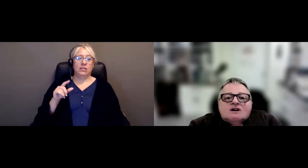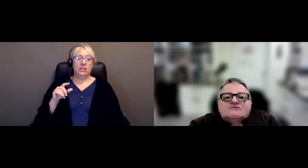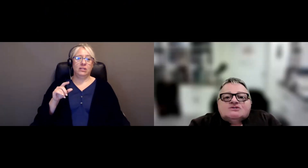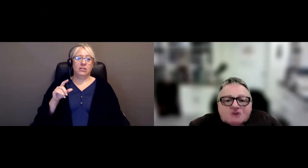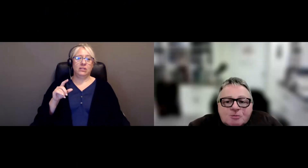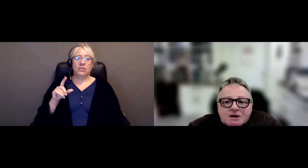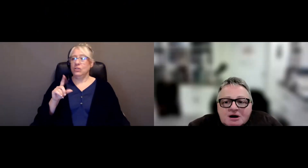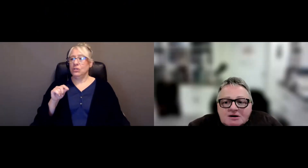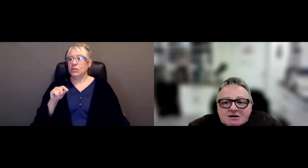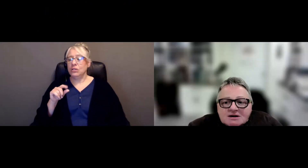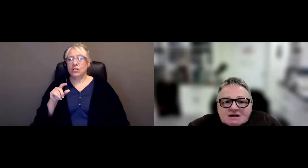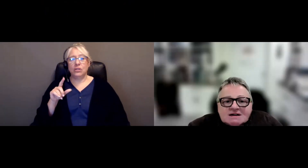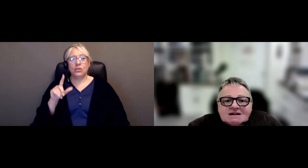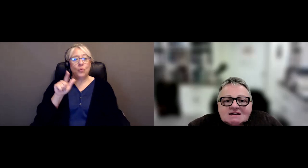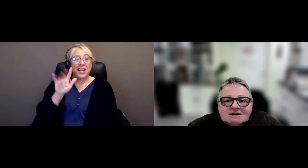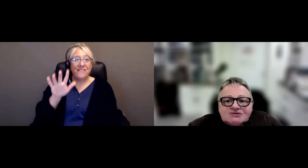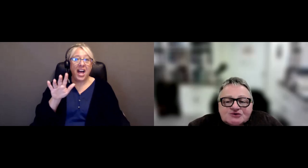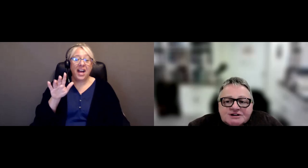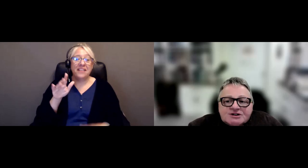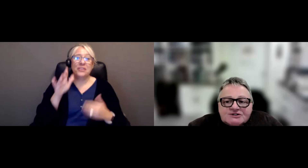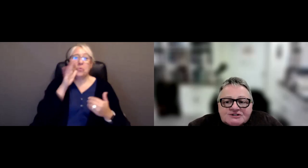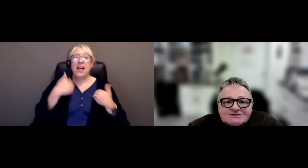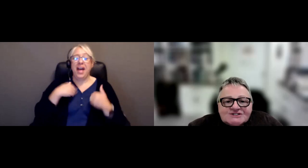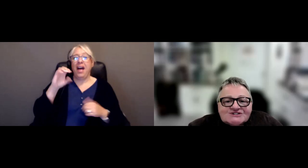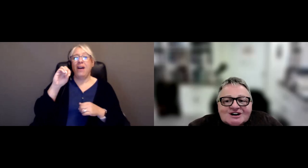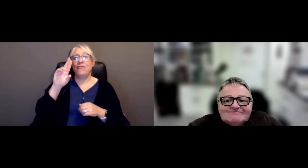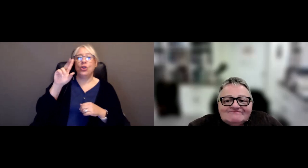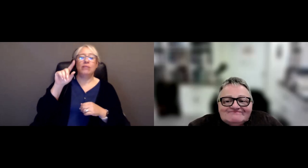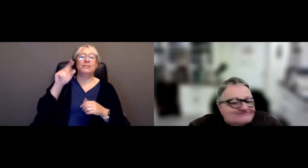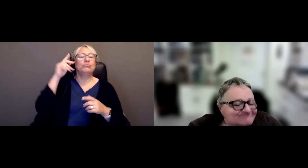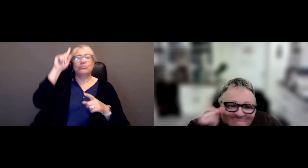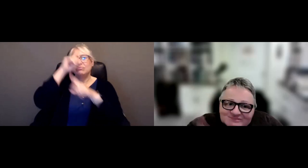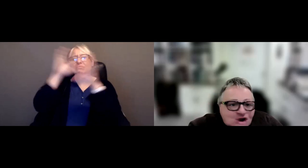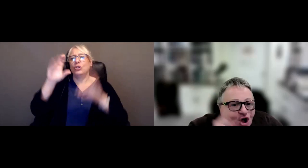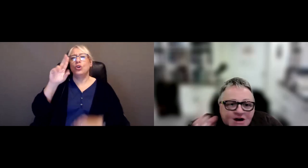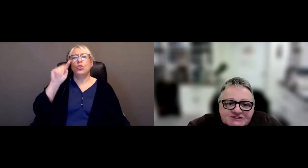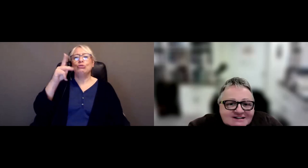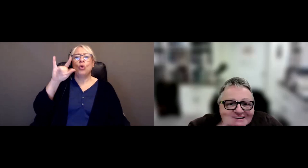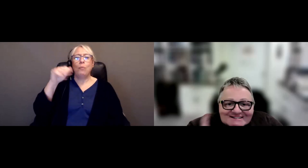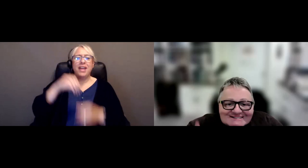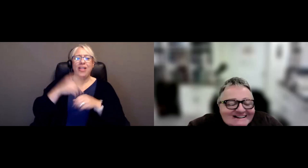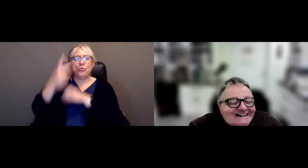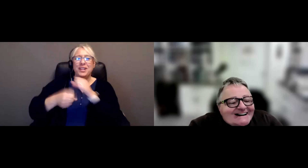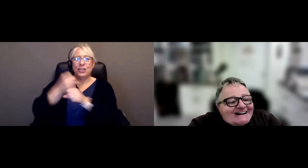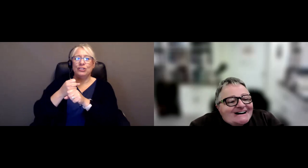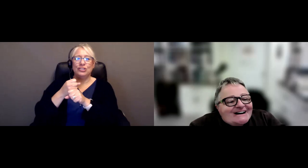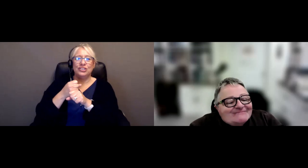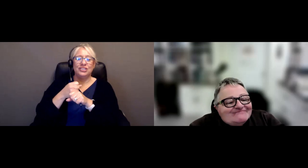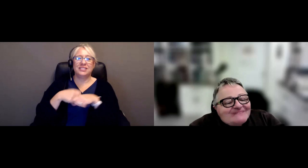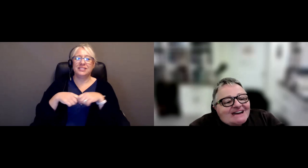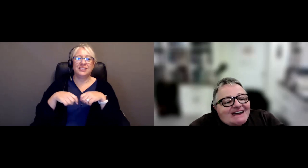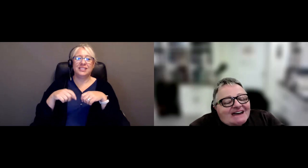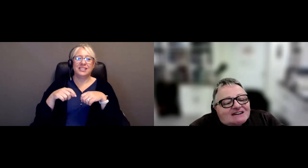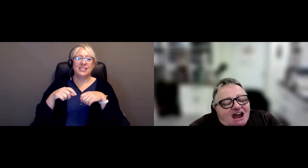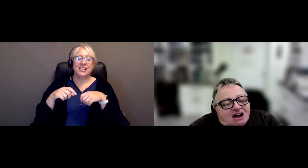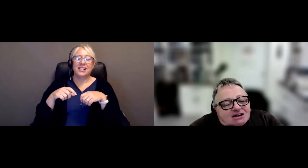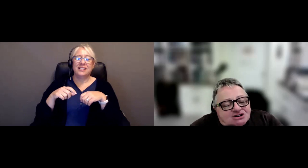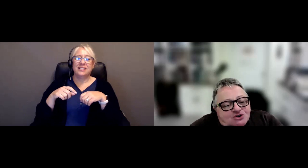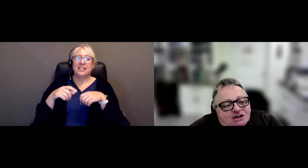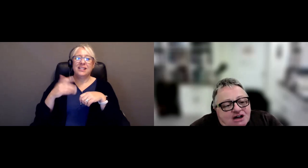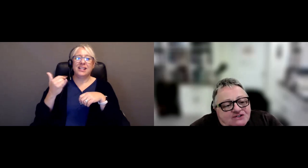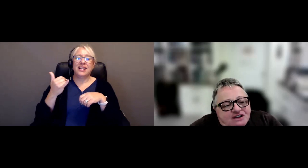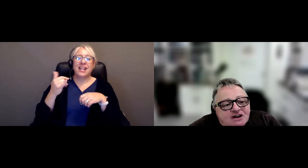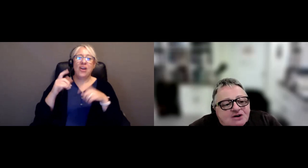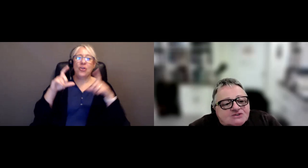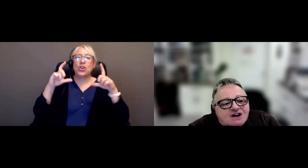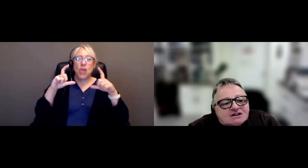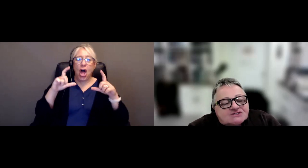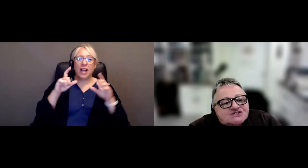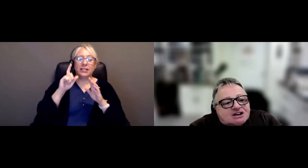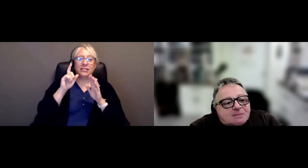have utopia in three years. Just, the clock is ticking. And I say that with tongue-in-cheek,